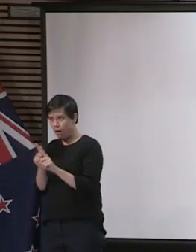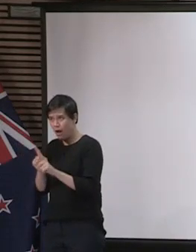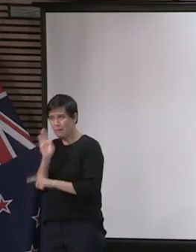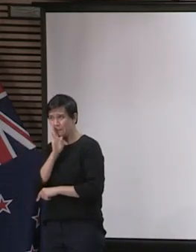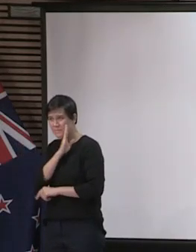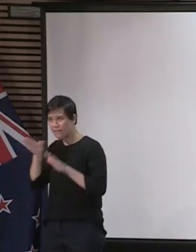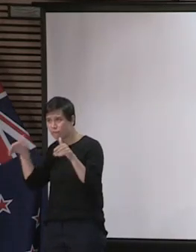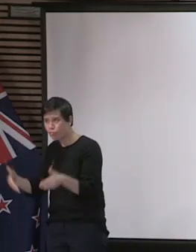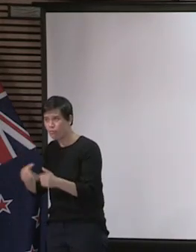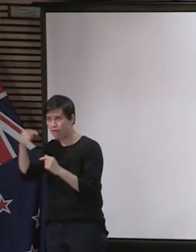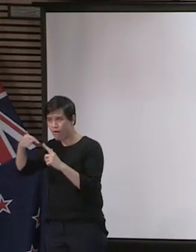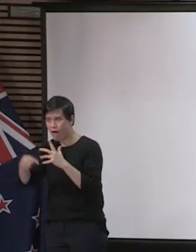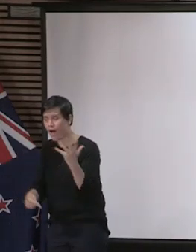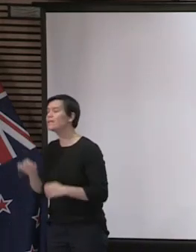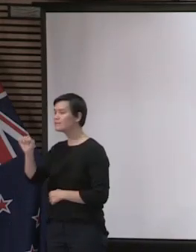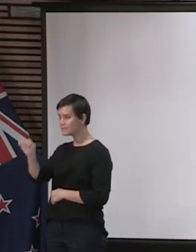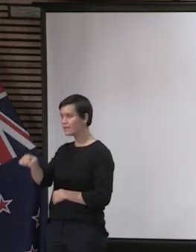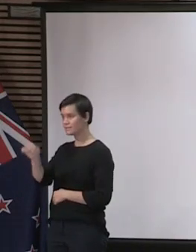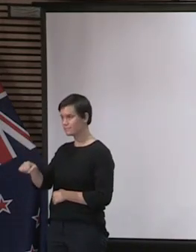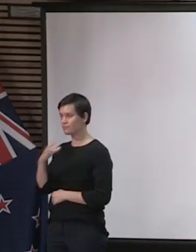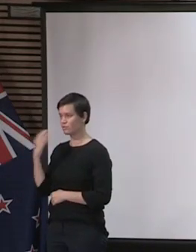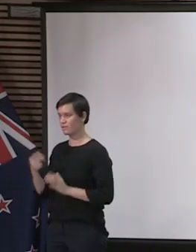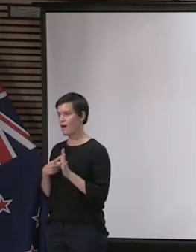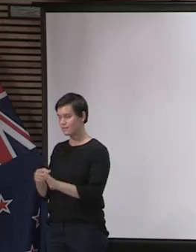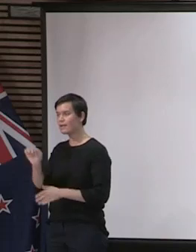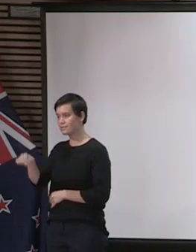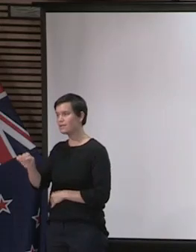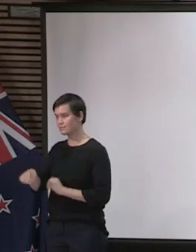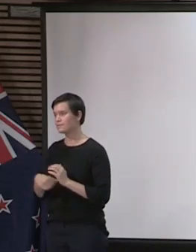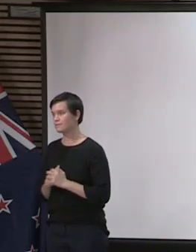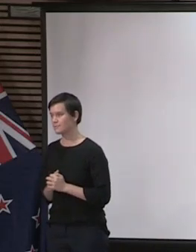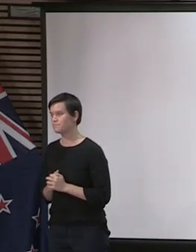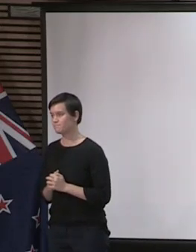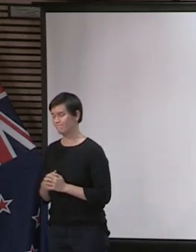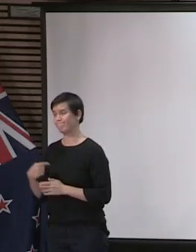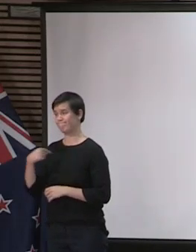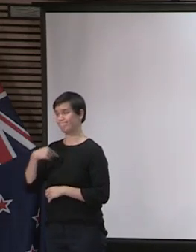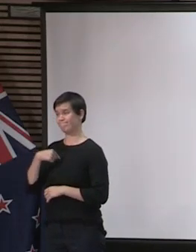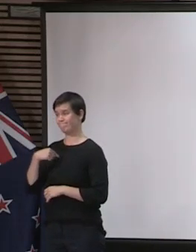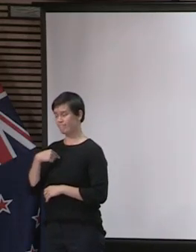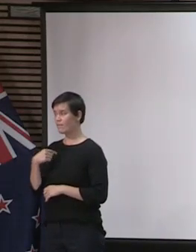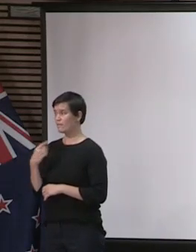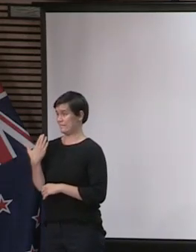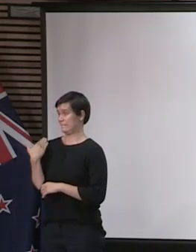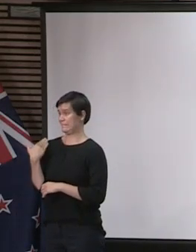successfully. Do you know it is a big ask? Yes. Funerals, no exemptions